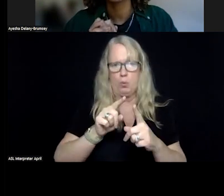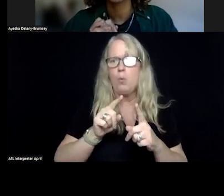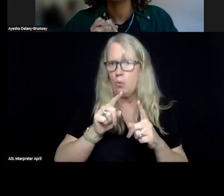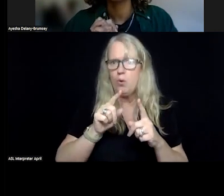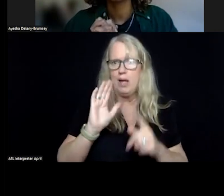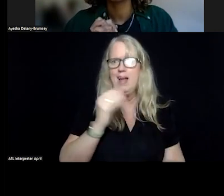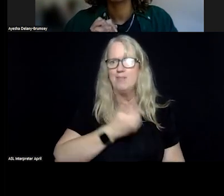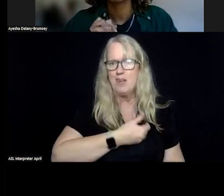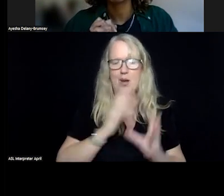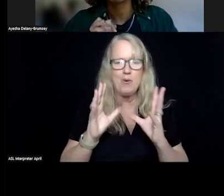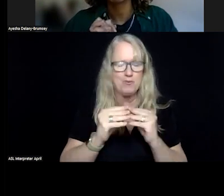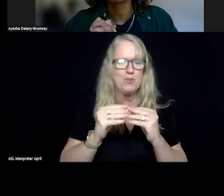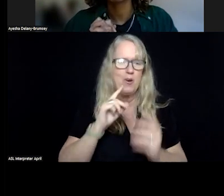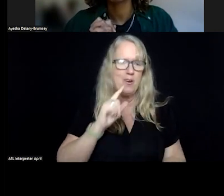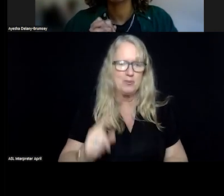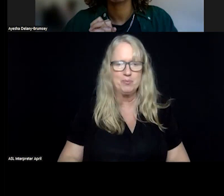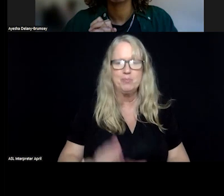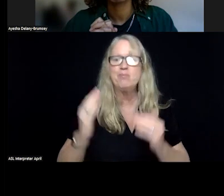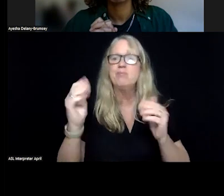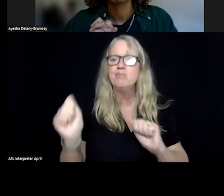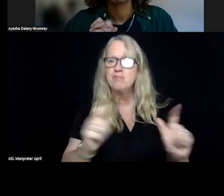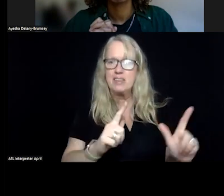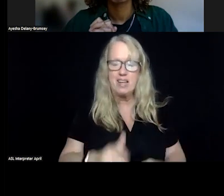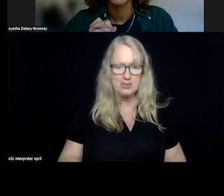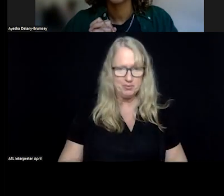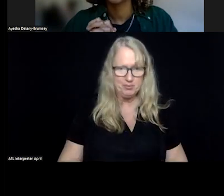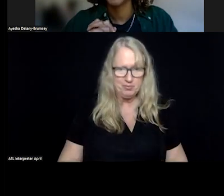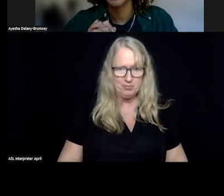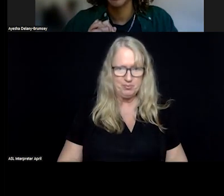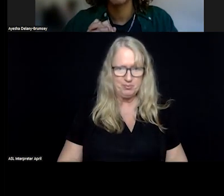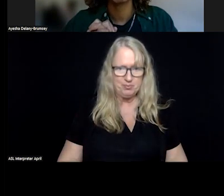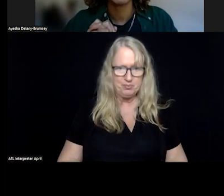NEXT SLIDE. CARE THAT FEELS LIKE CARE.